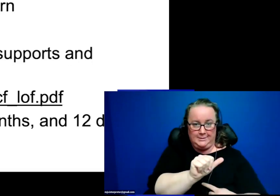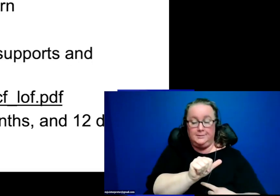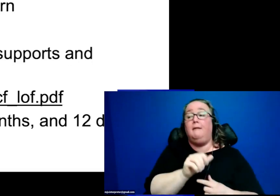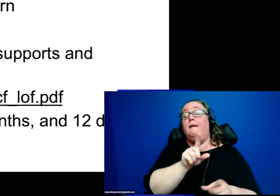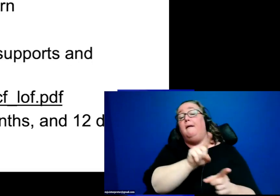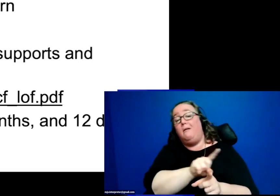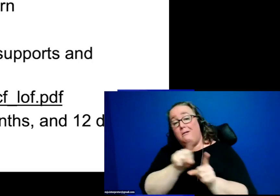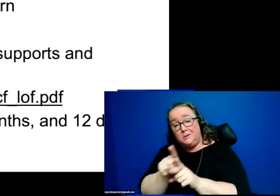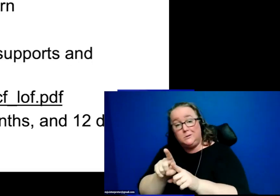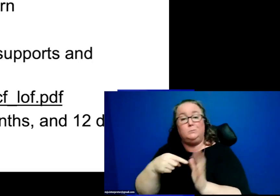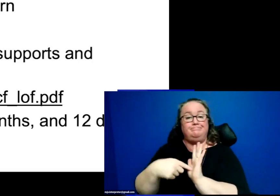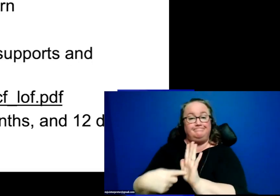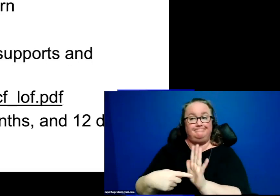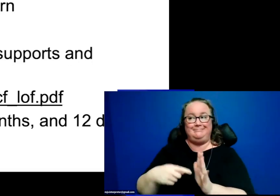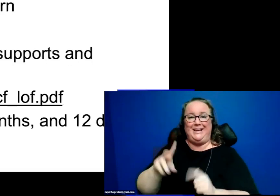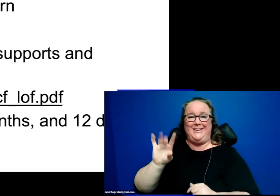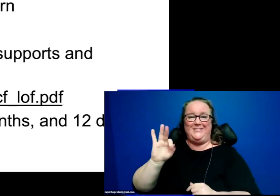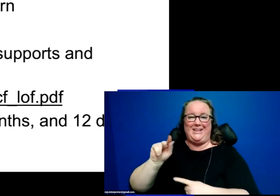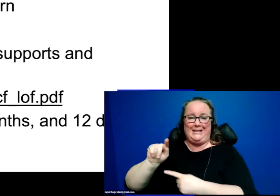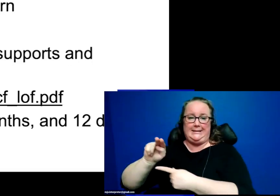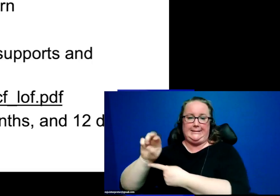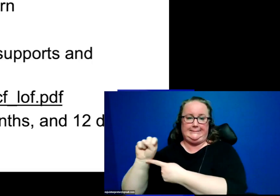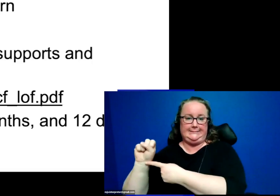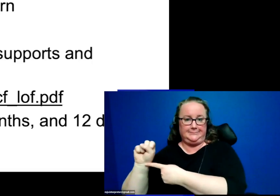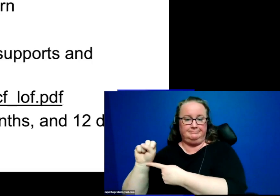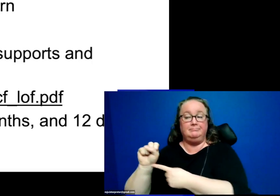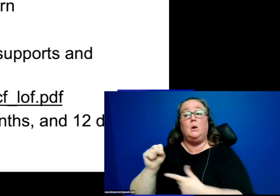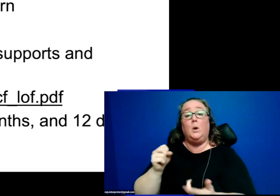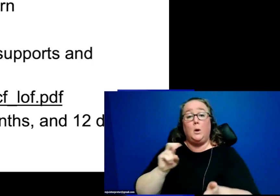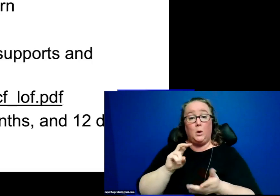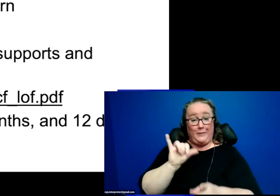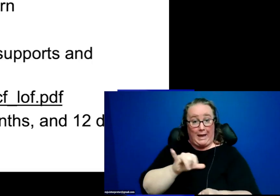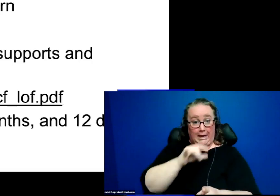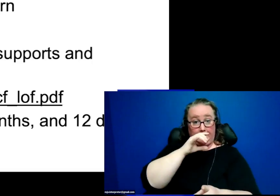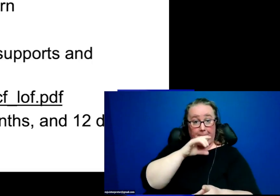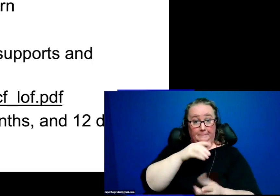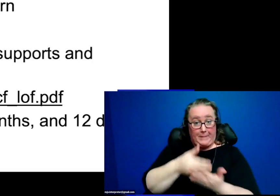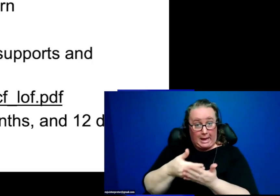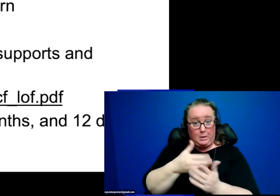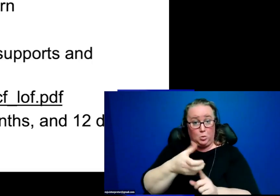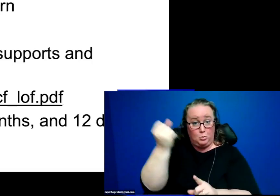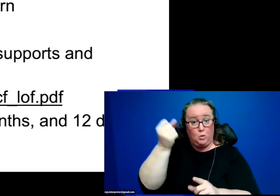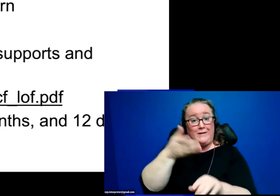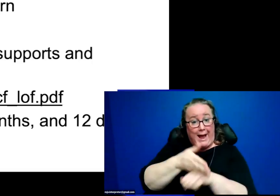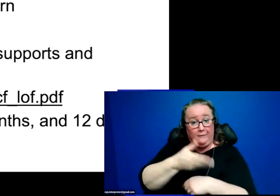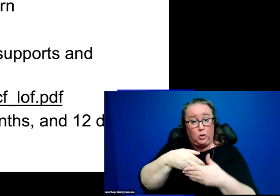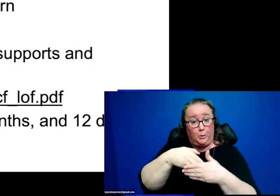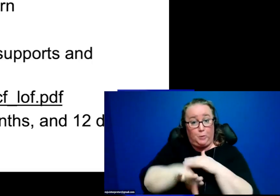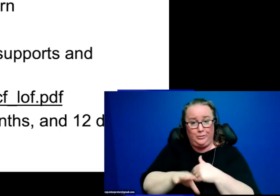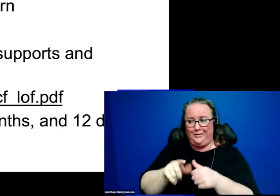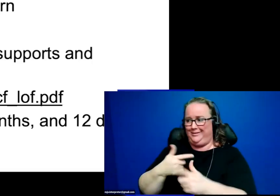demonstrate fitness because in this situation, the child was removed shortly after birth, and the mother hadn't even been given